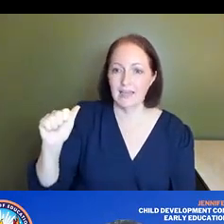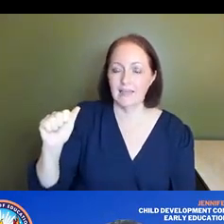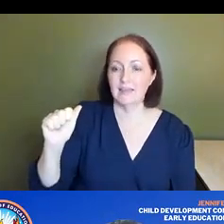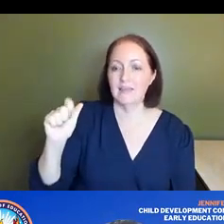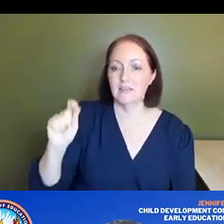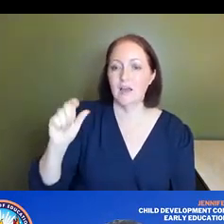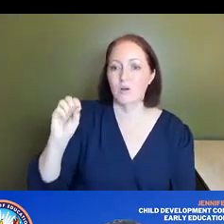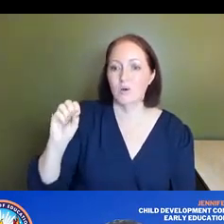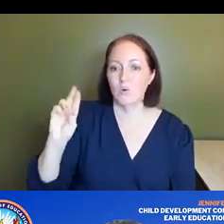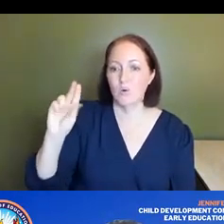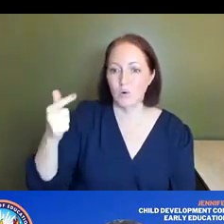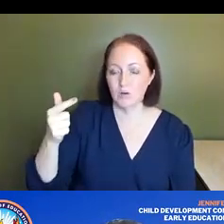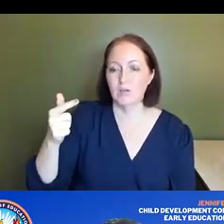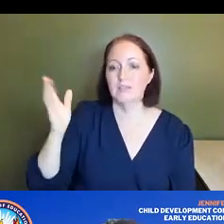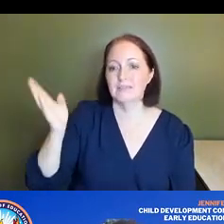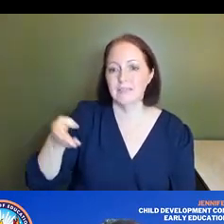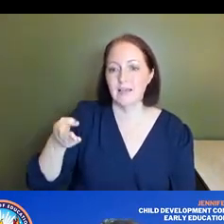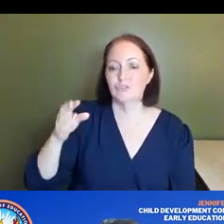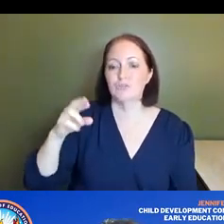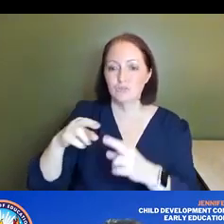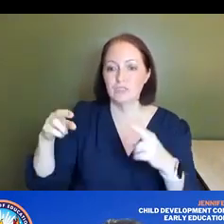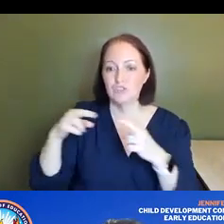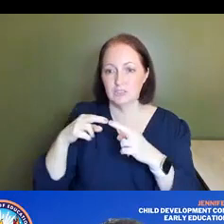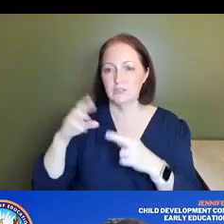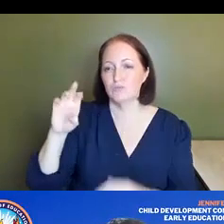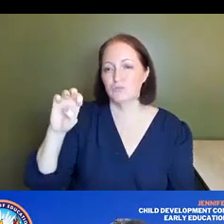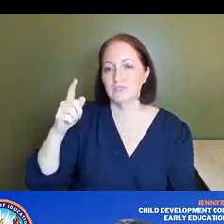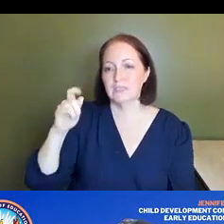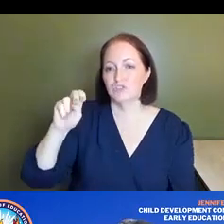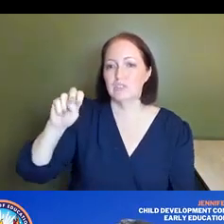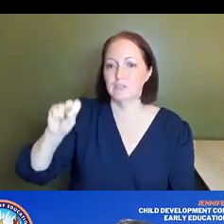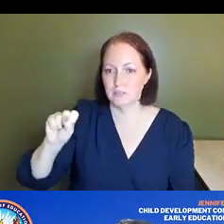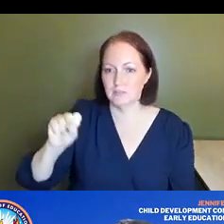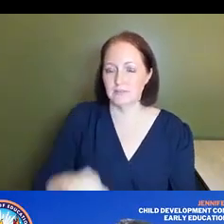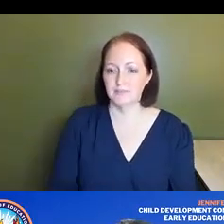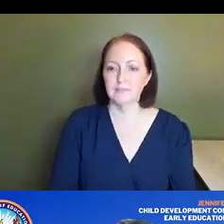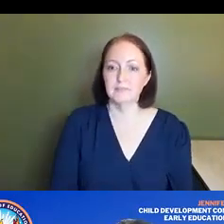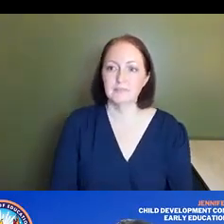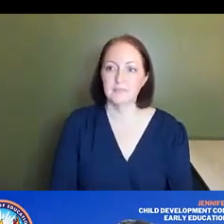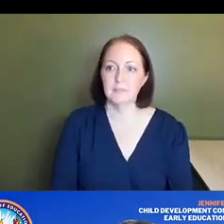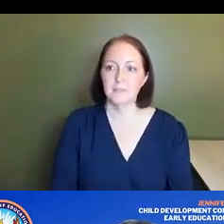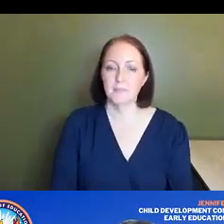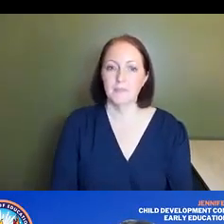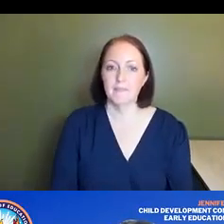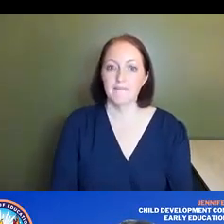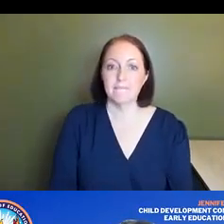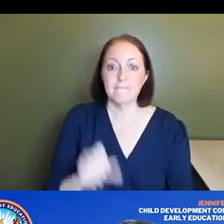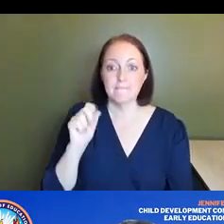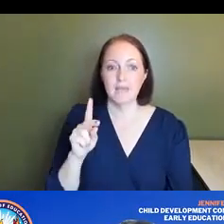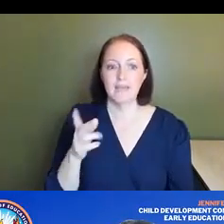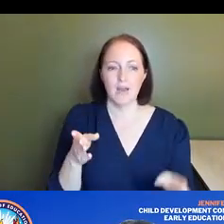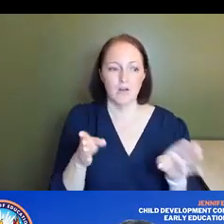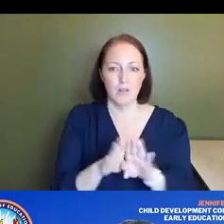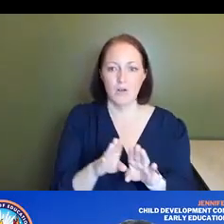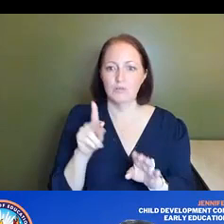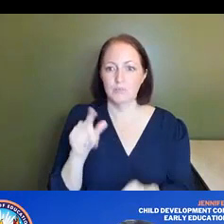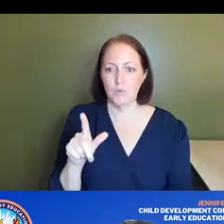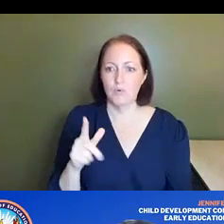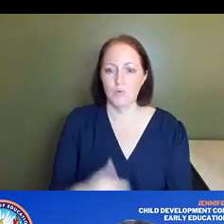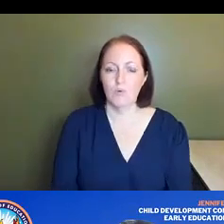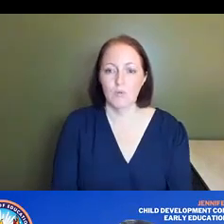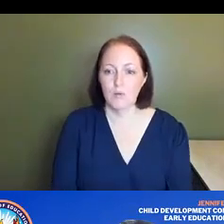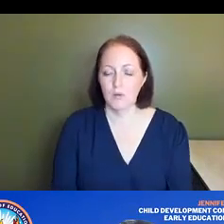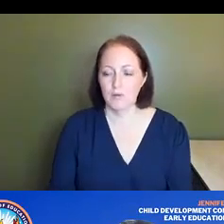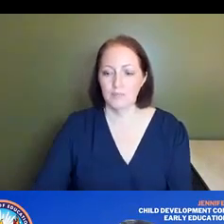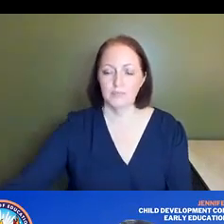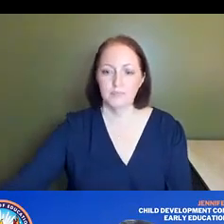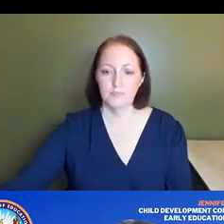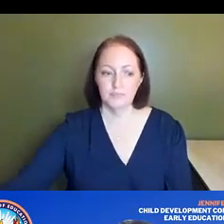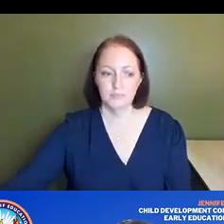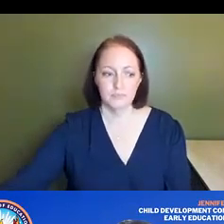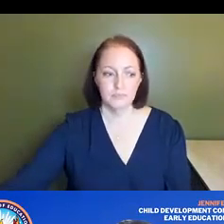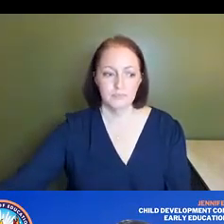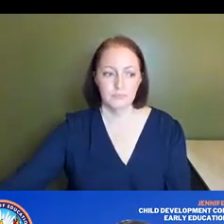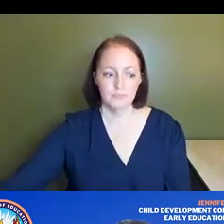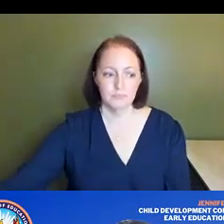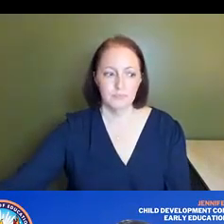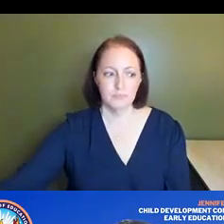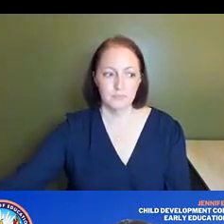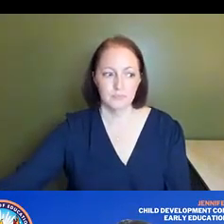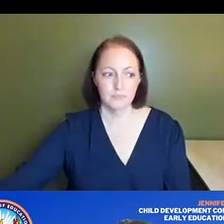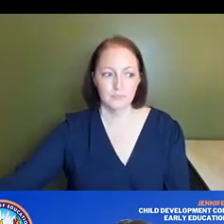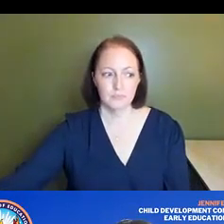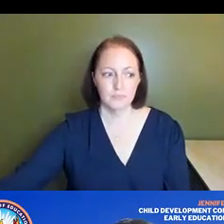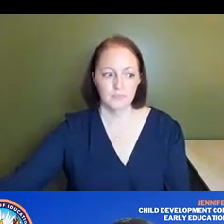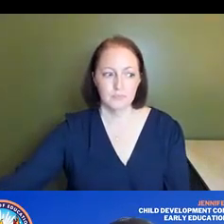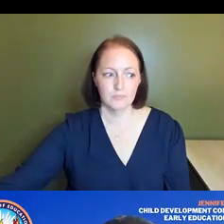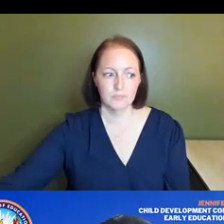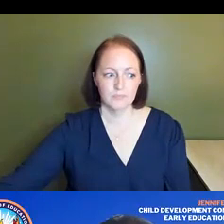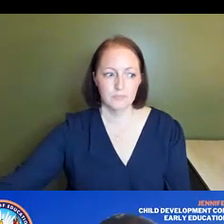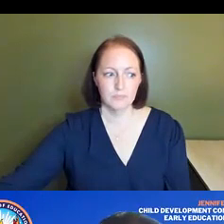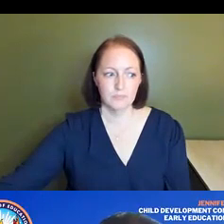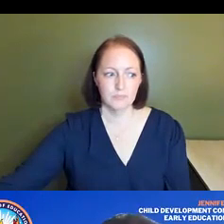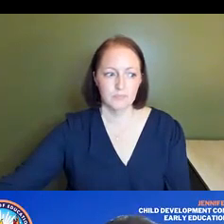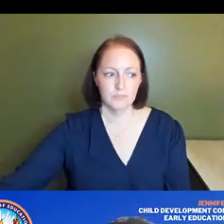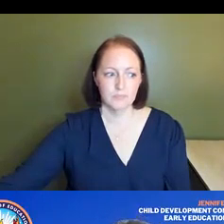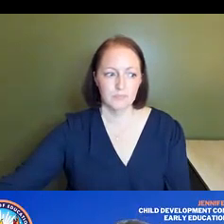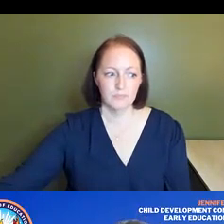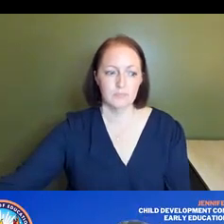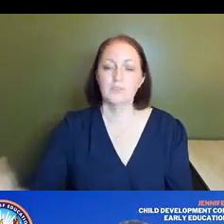Okay so we can close our poll. And share the results.